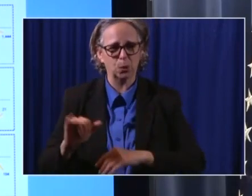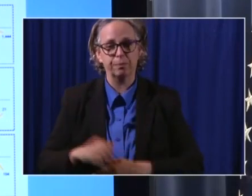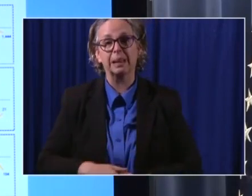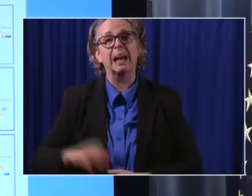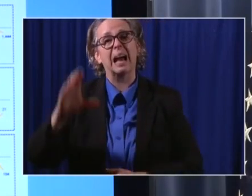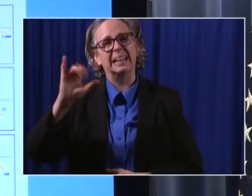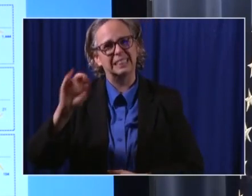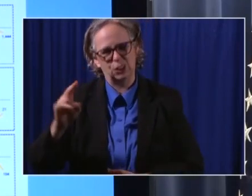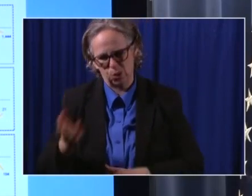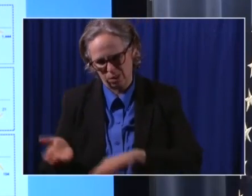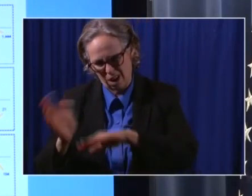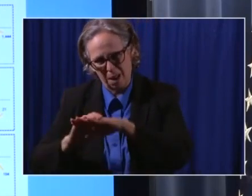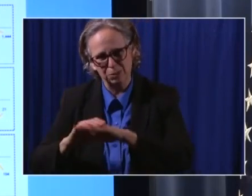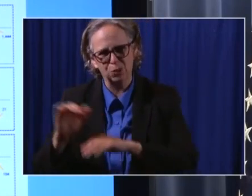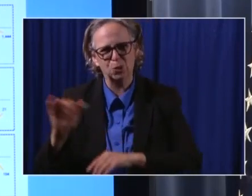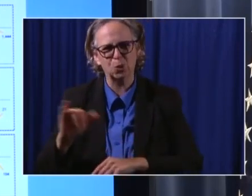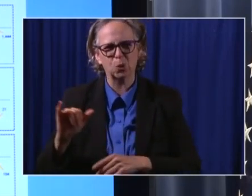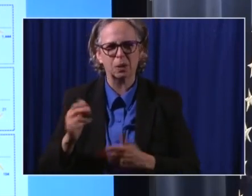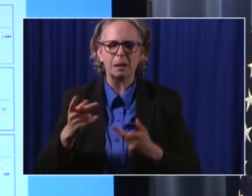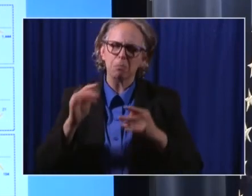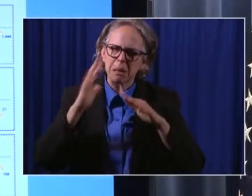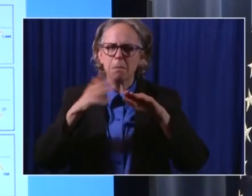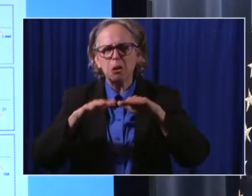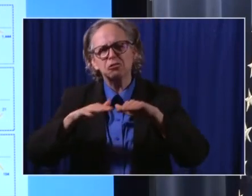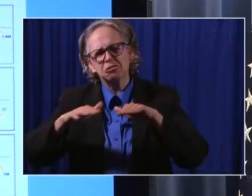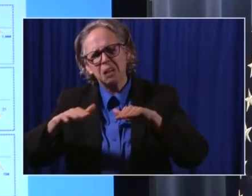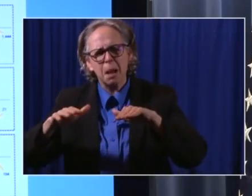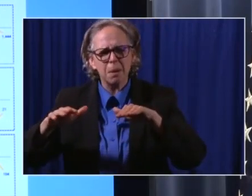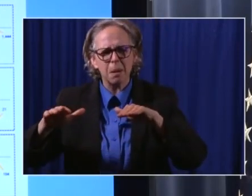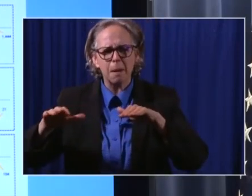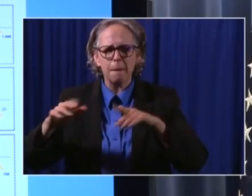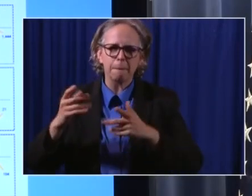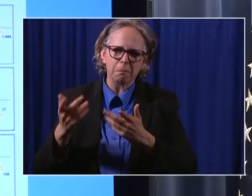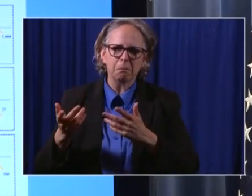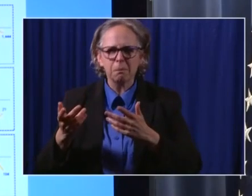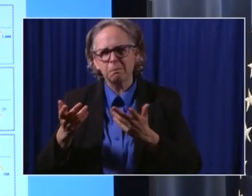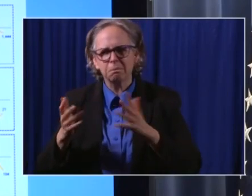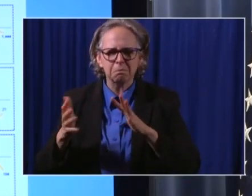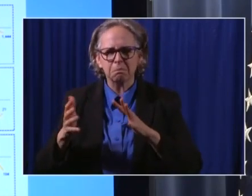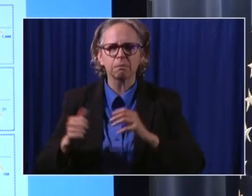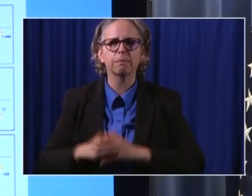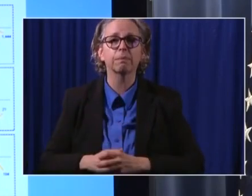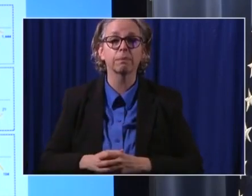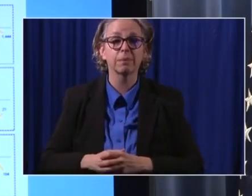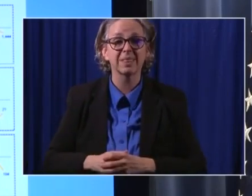HOSPITALIZATIONS ARE UP A LITTLE BIT FROM THE 21 DAY